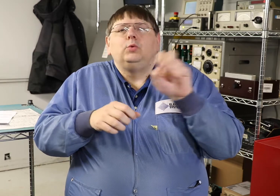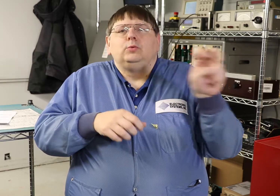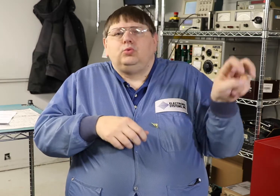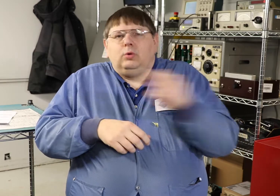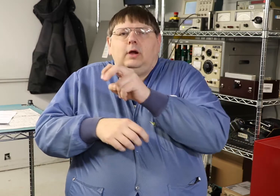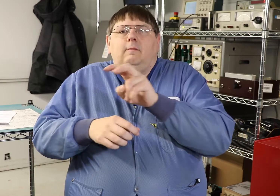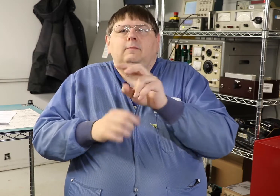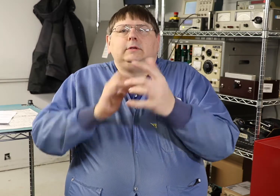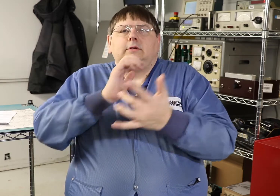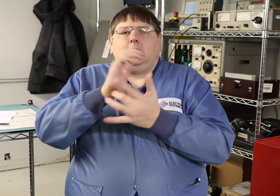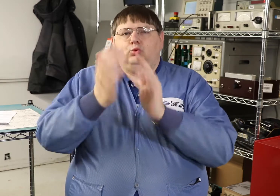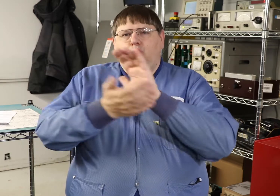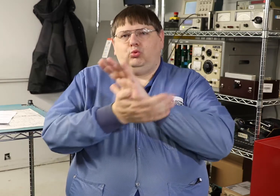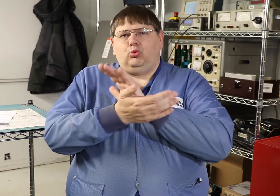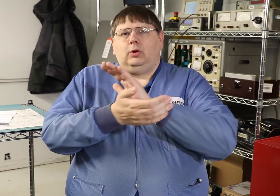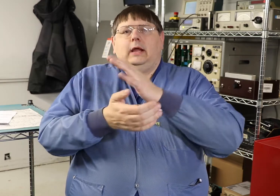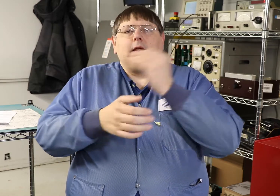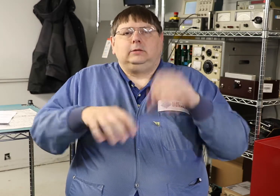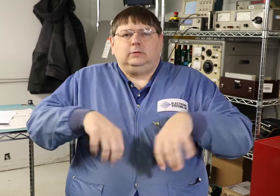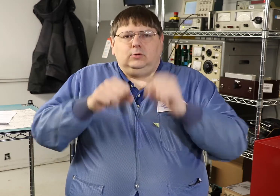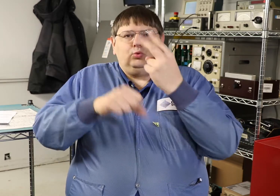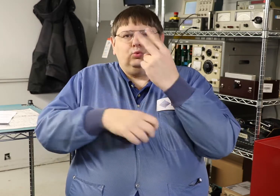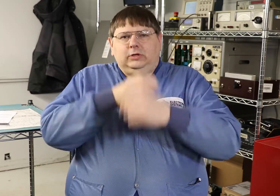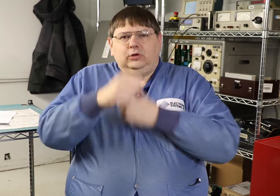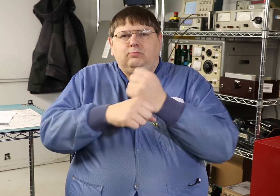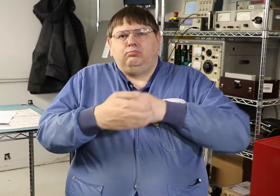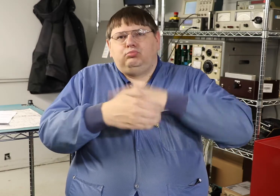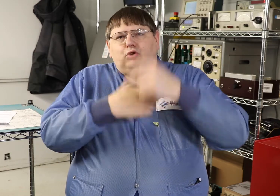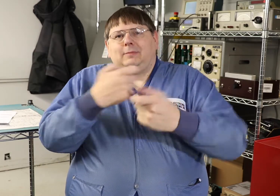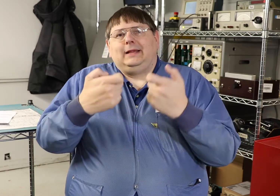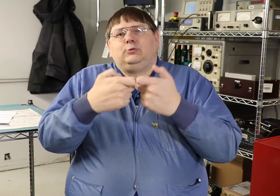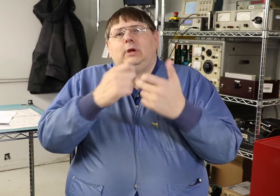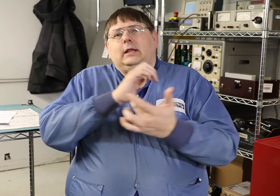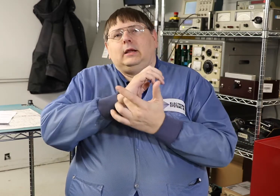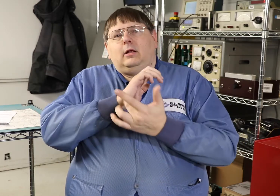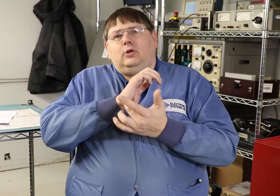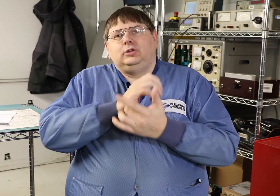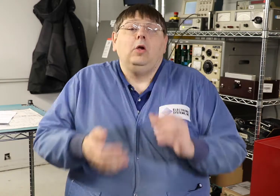I decided to go to a technical school and enrolled in a two year program to become a electronics technician.